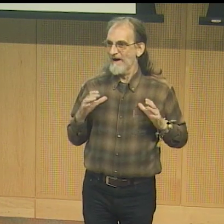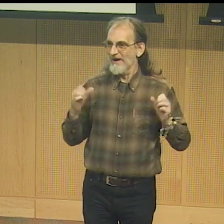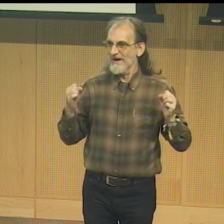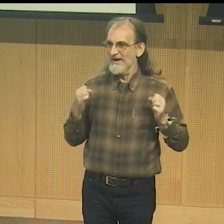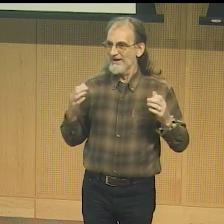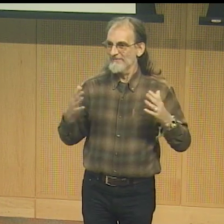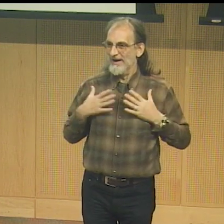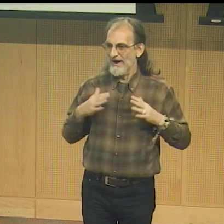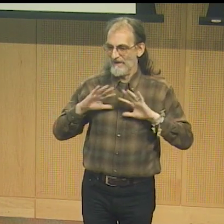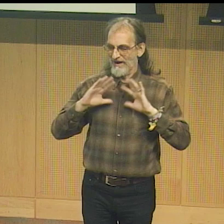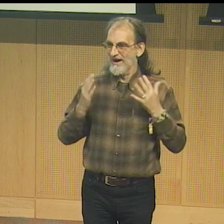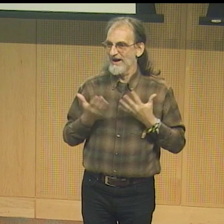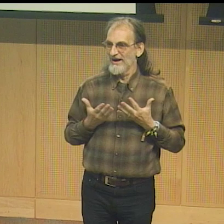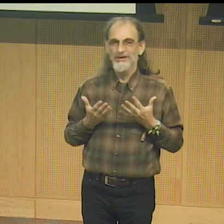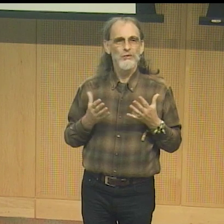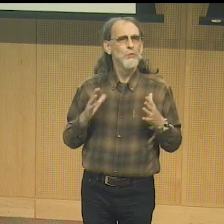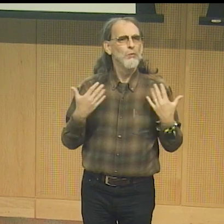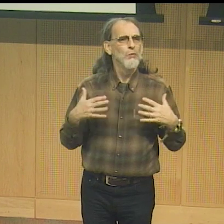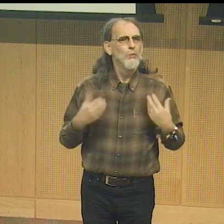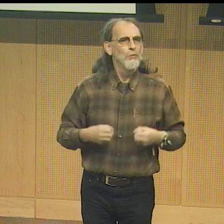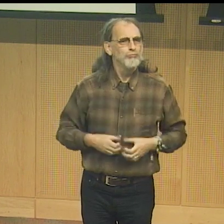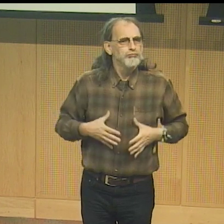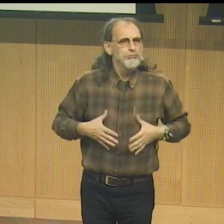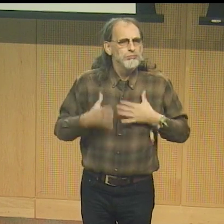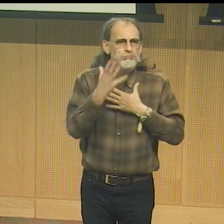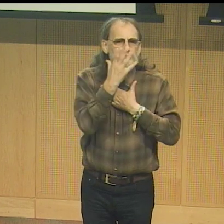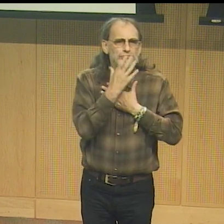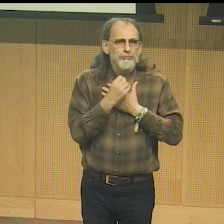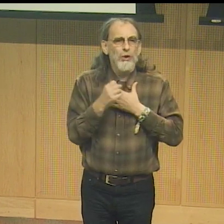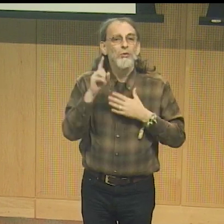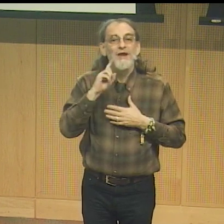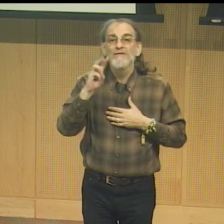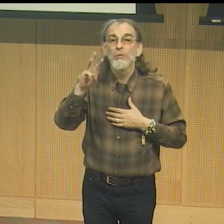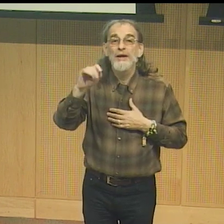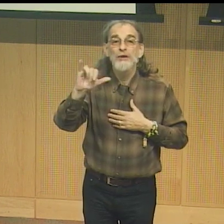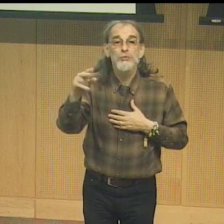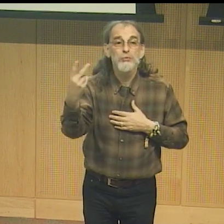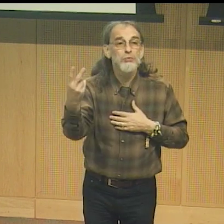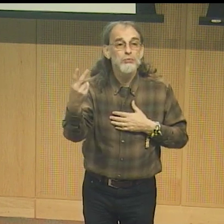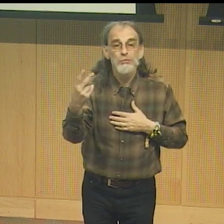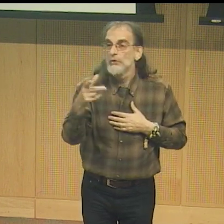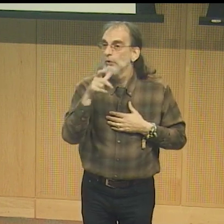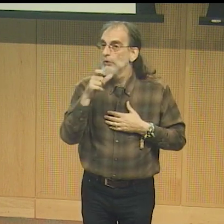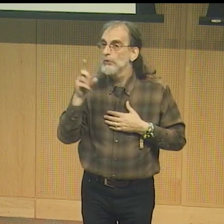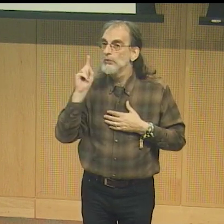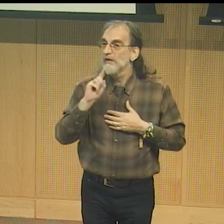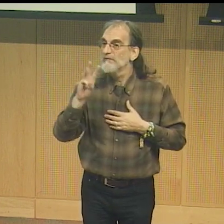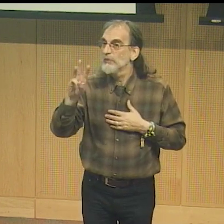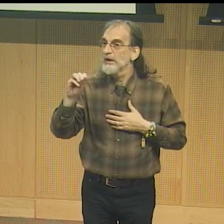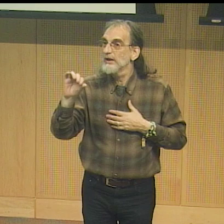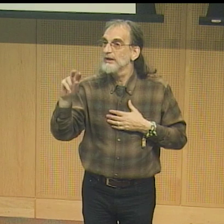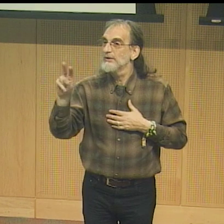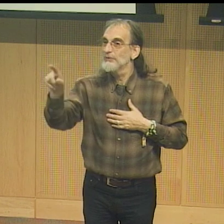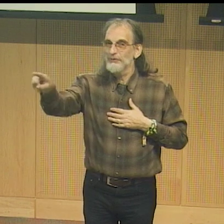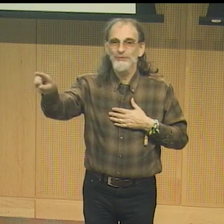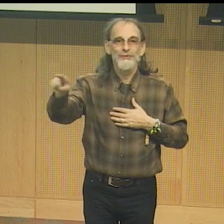communicate and grow as individuals and have rich cultural experiences. Deaf Way II, for those of you